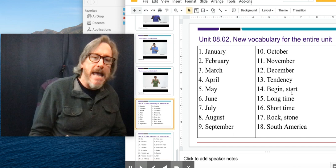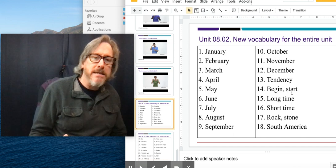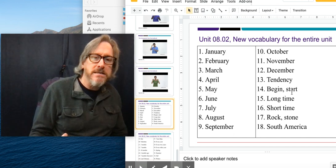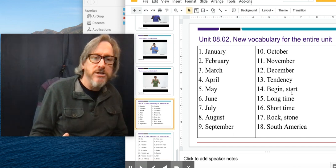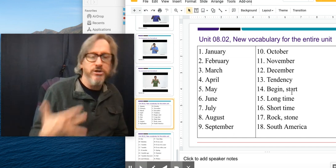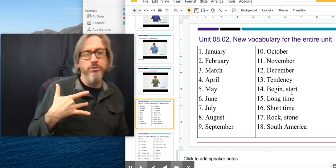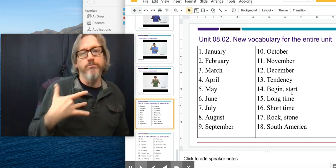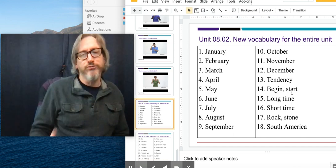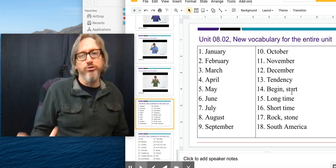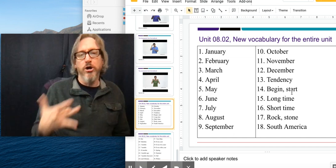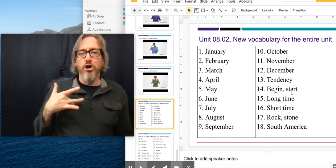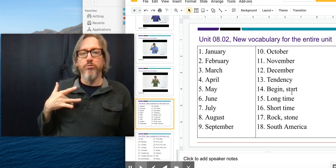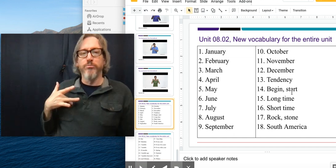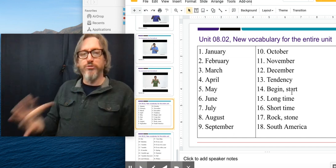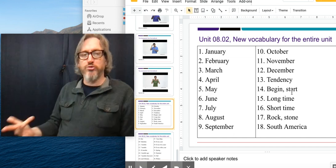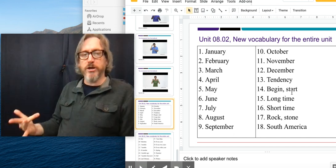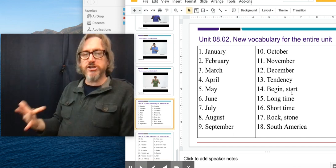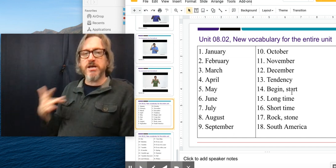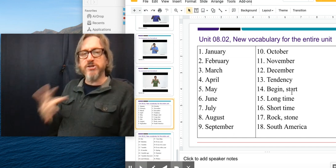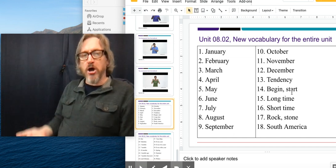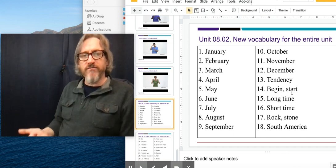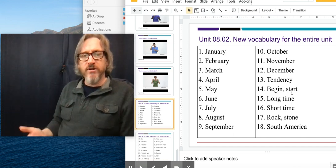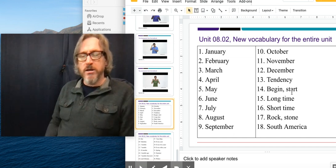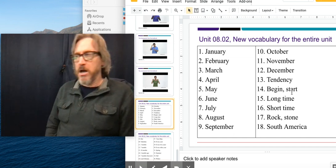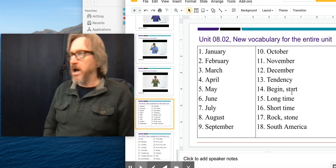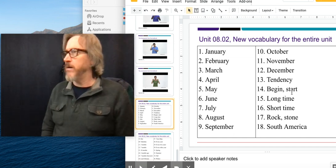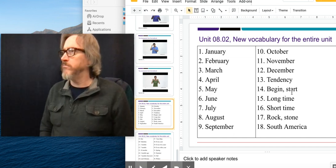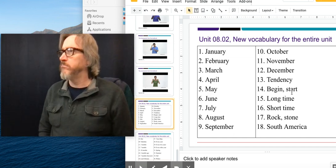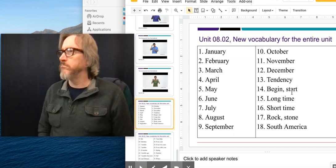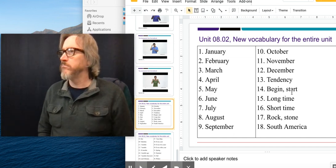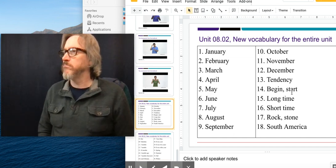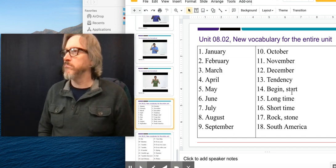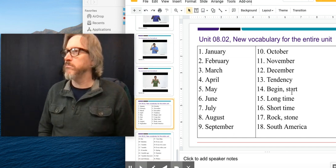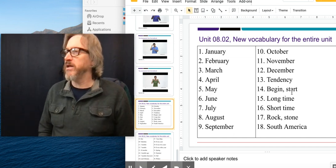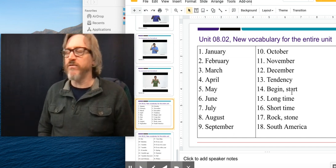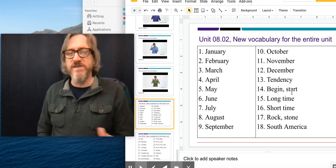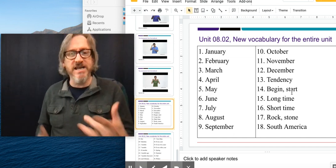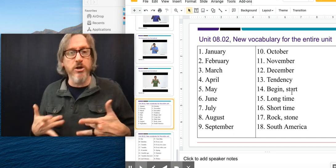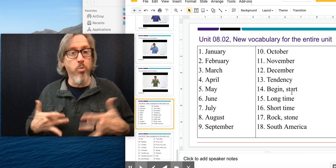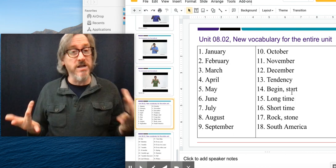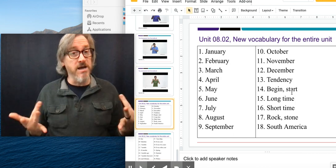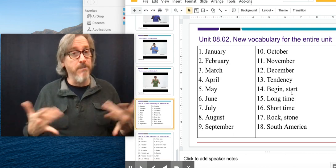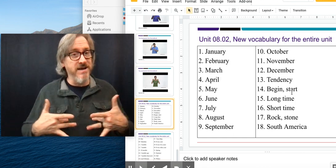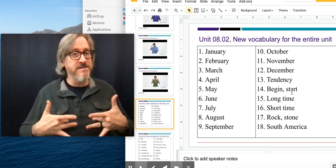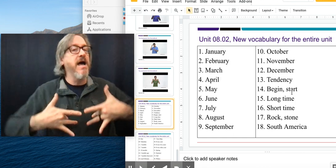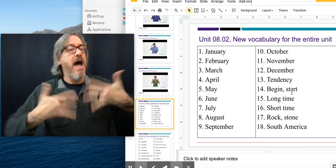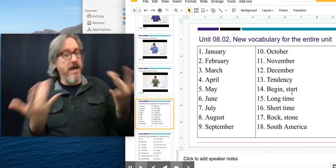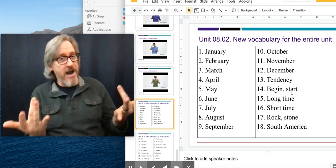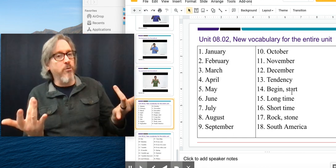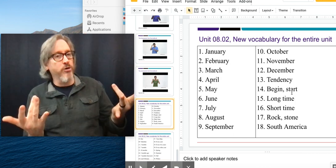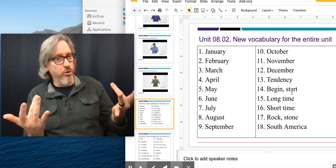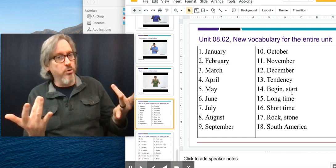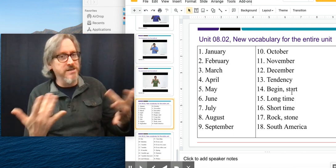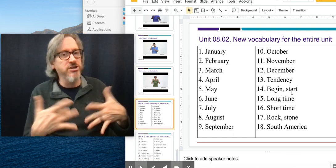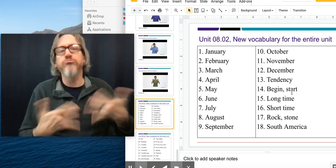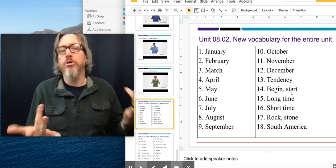tend to do it just comes off um if you've seen what's up as and how are you questioned